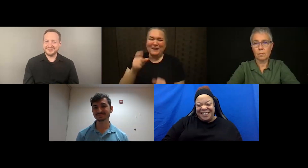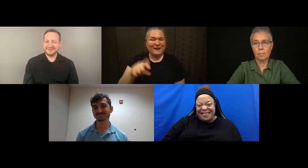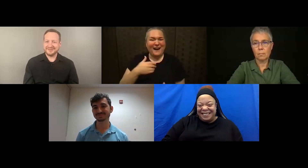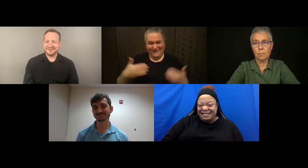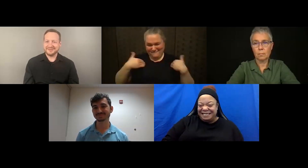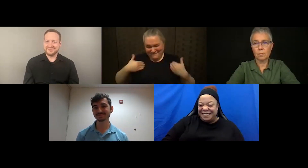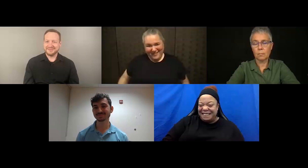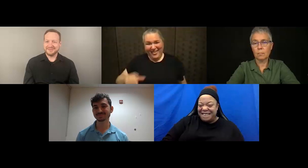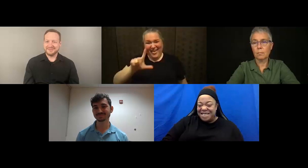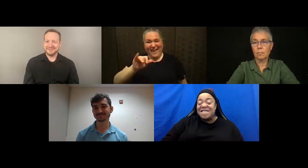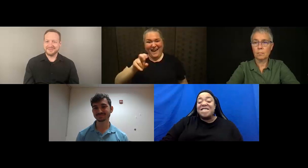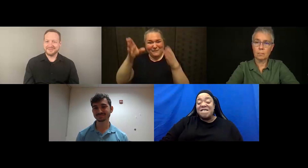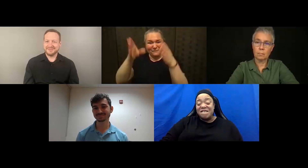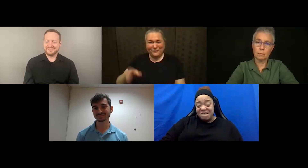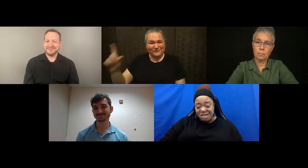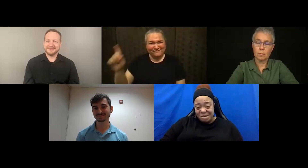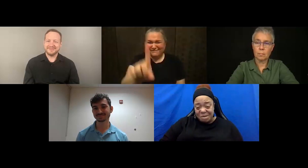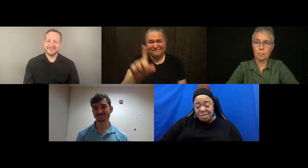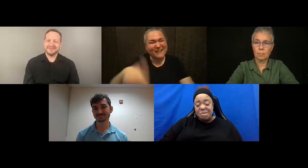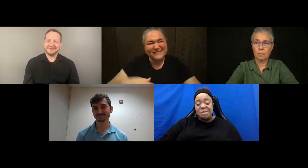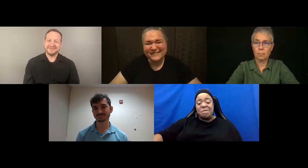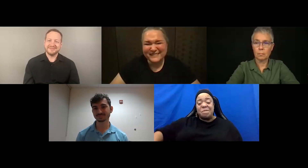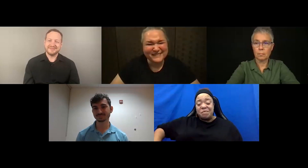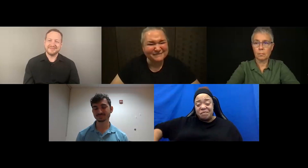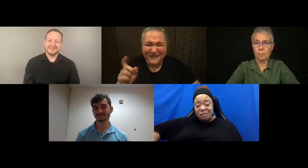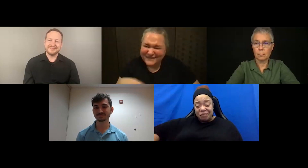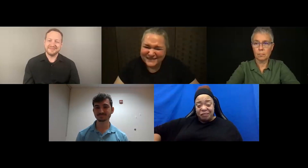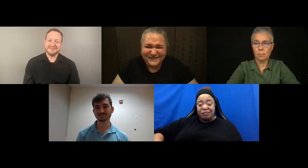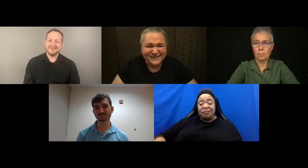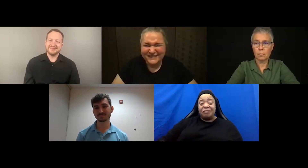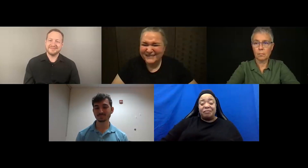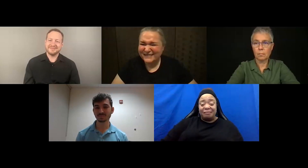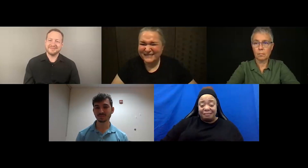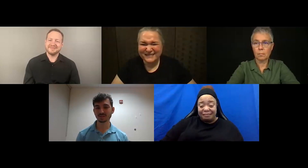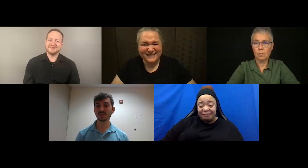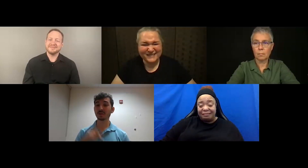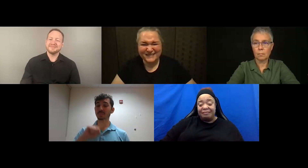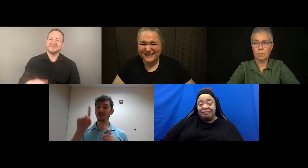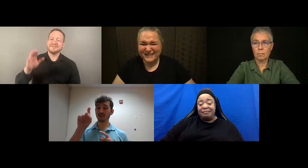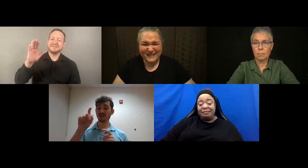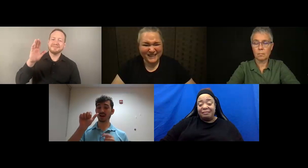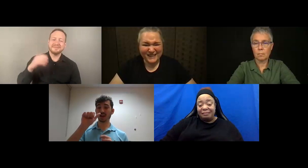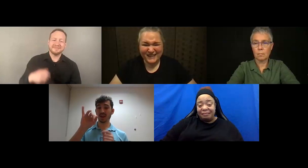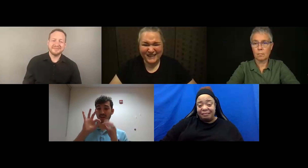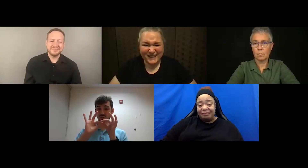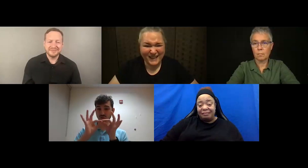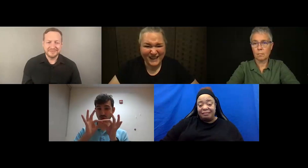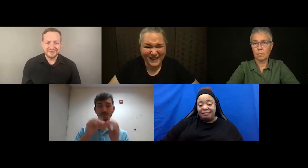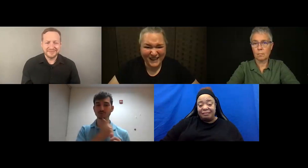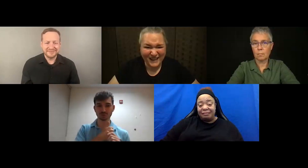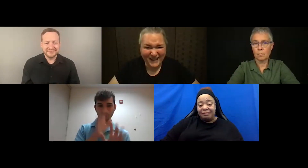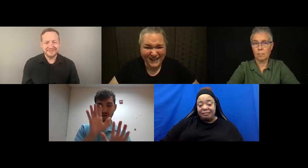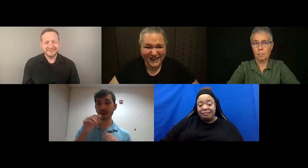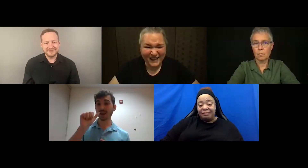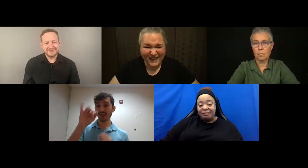it's so important to have a physical language model, you have to have that. Yoel: Oh sorry